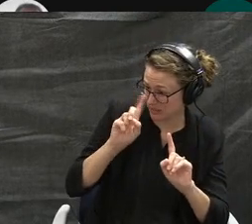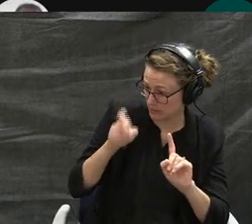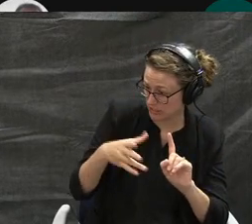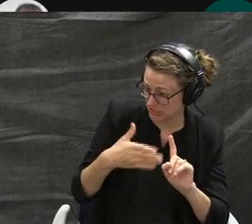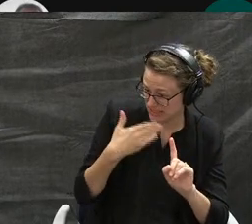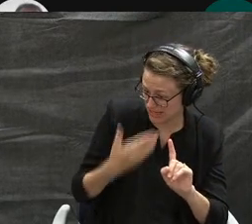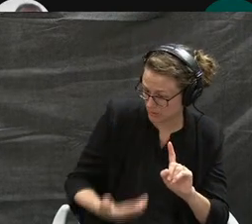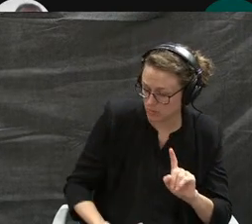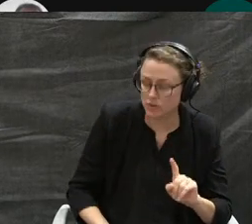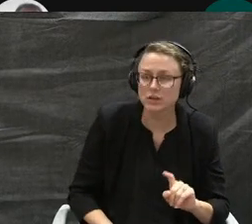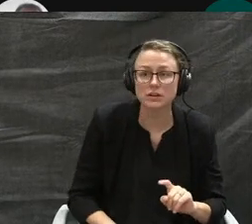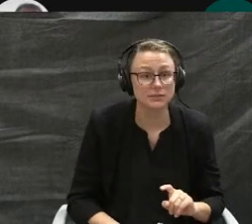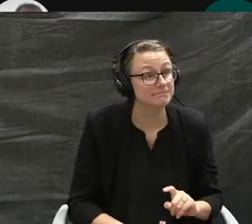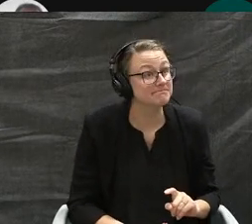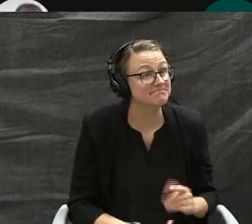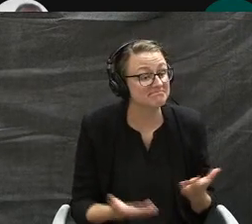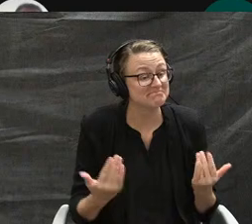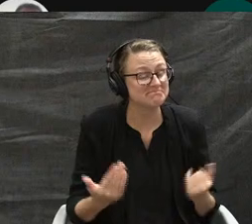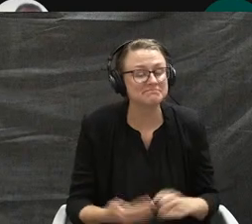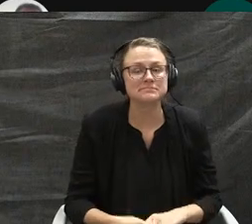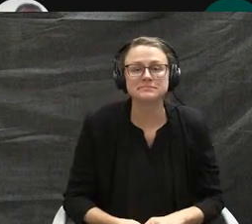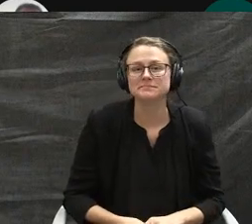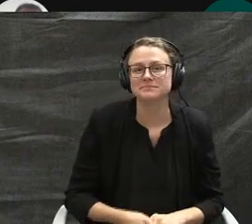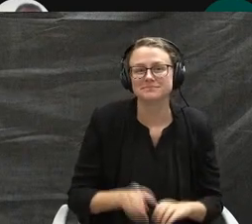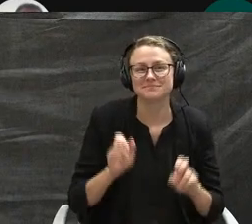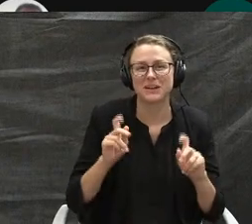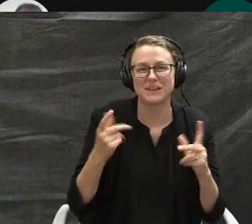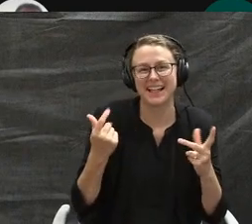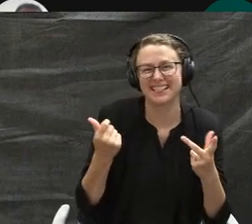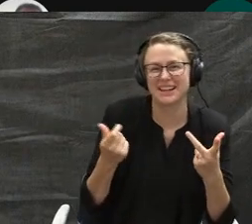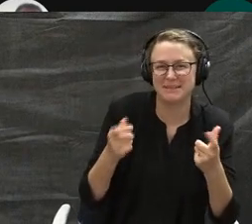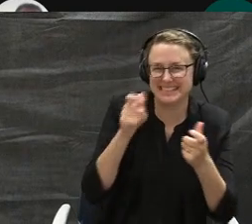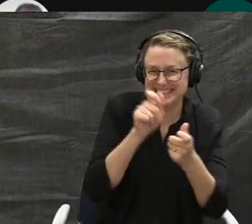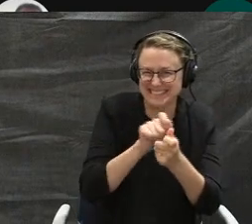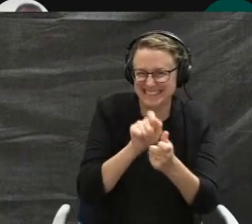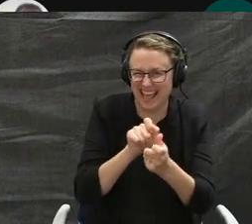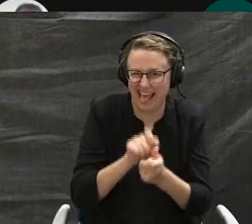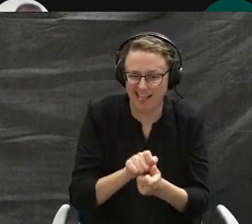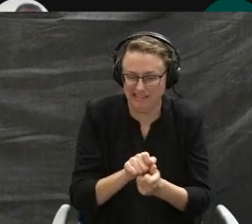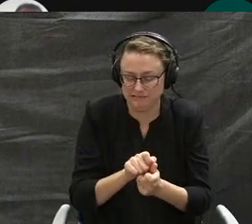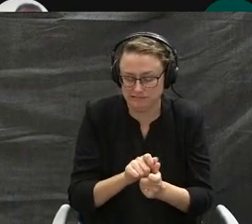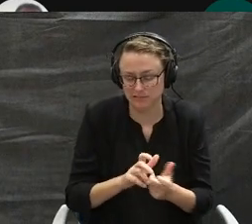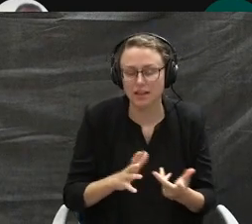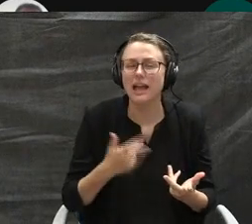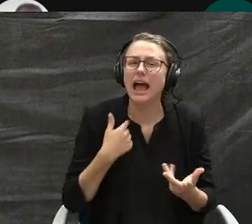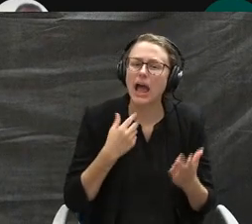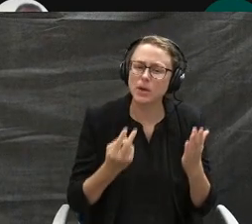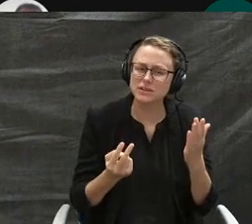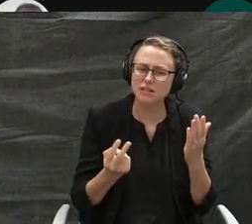Katie Yeah, absolutely OK. So I'm going to get a little bit into the detail here as looking through this plan it does seem